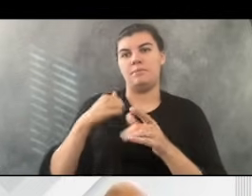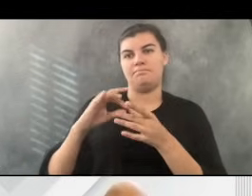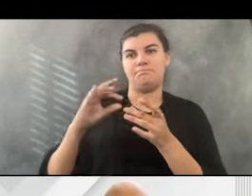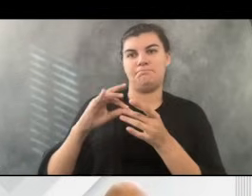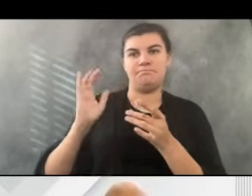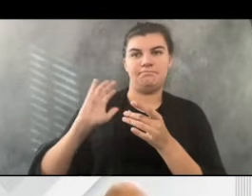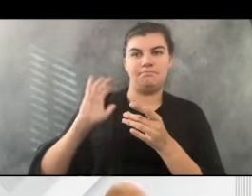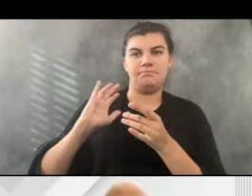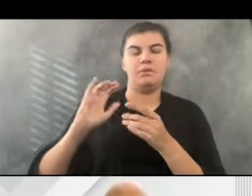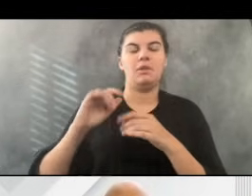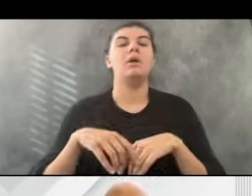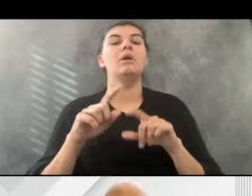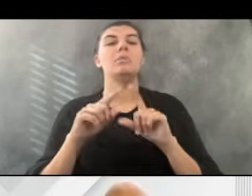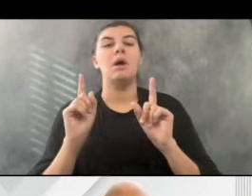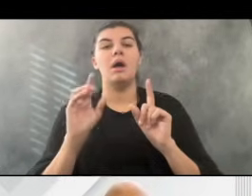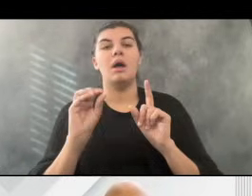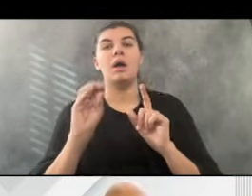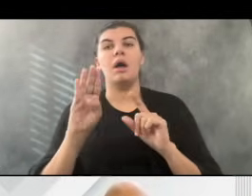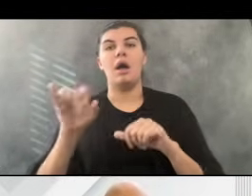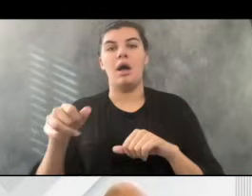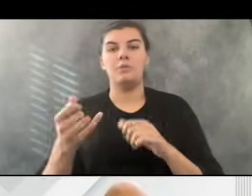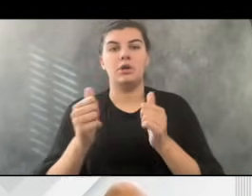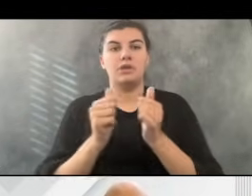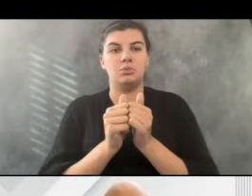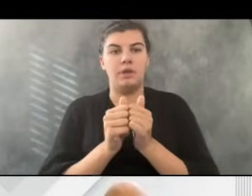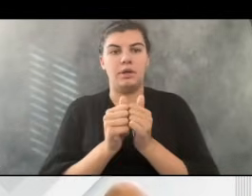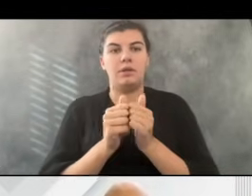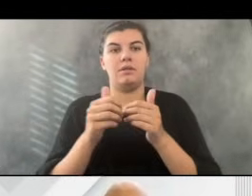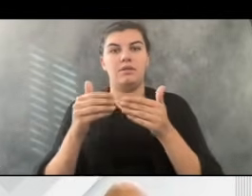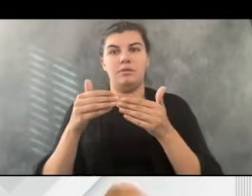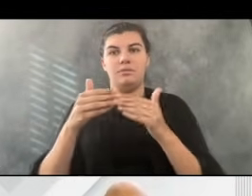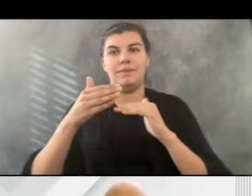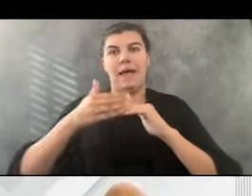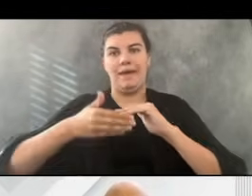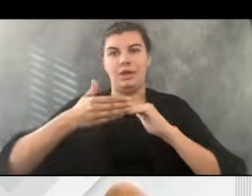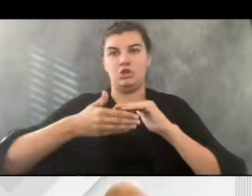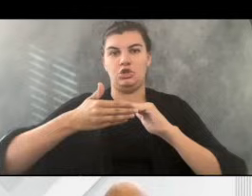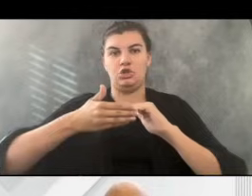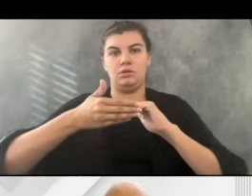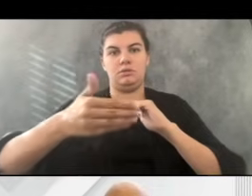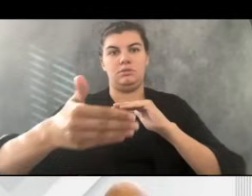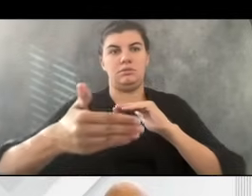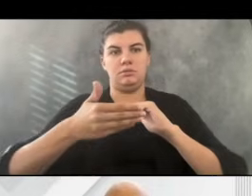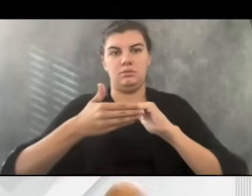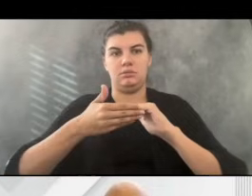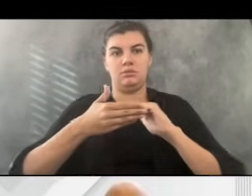objects with leading edges more than 27 inches and less than 80 inches above the walking